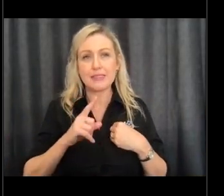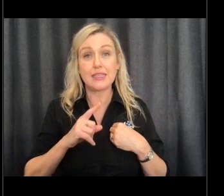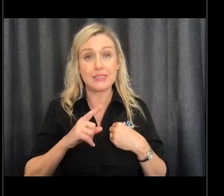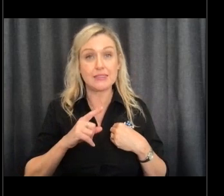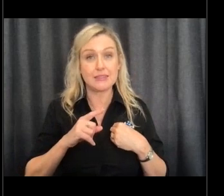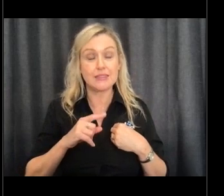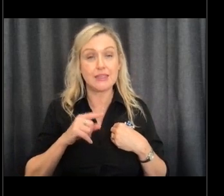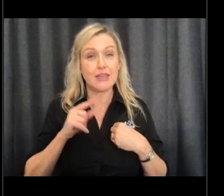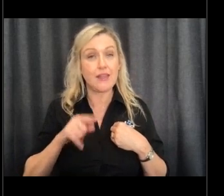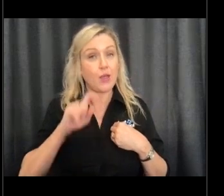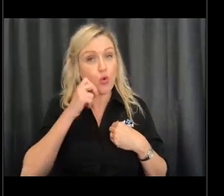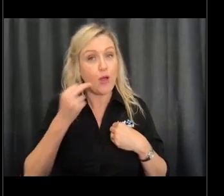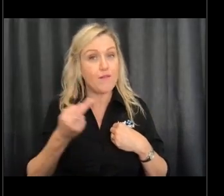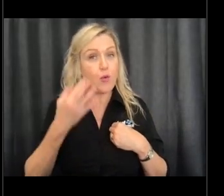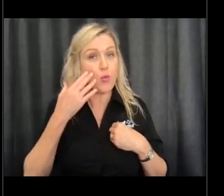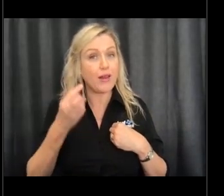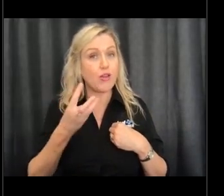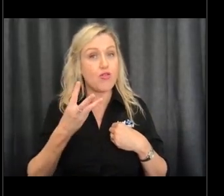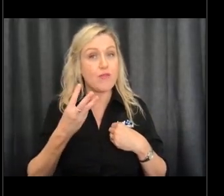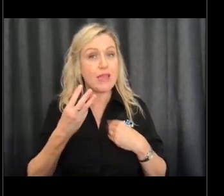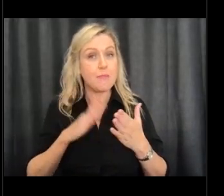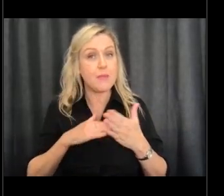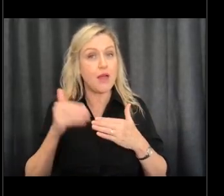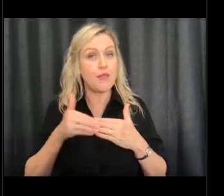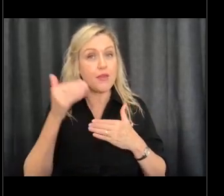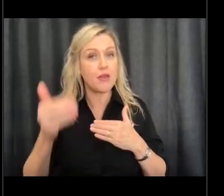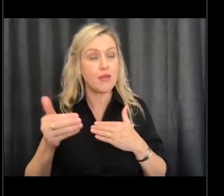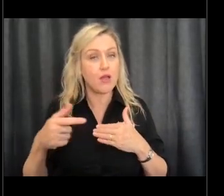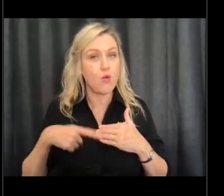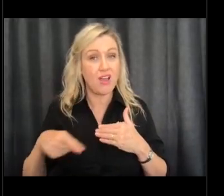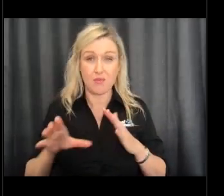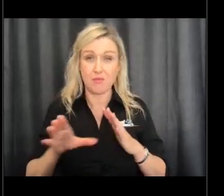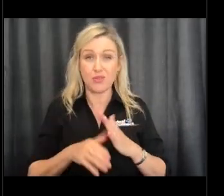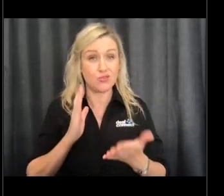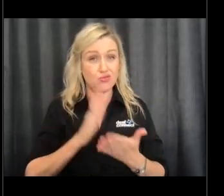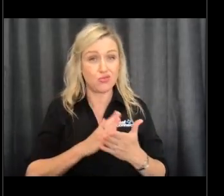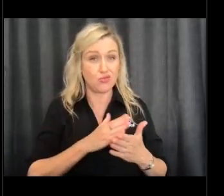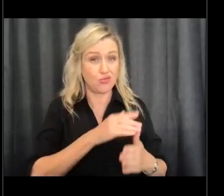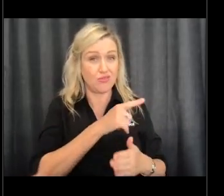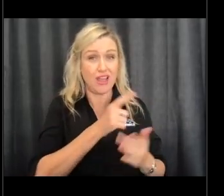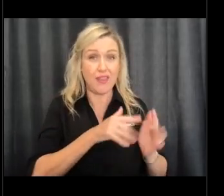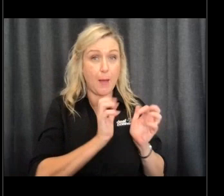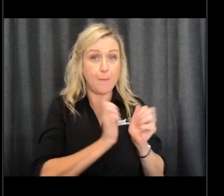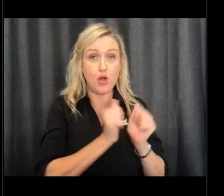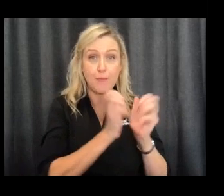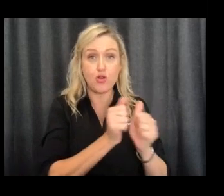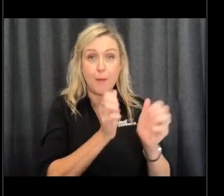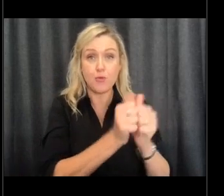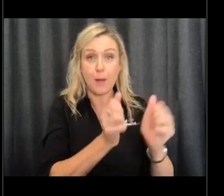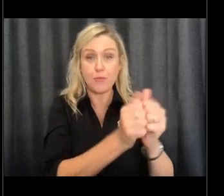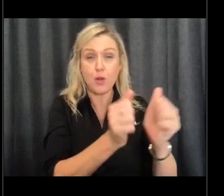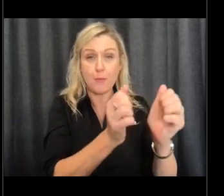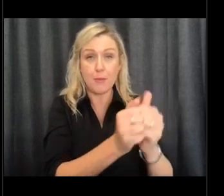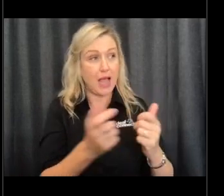three months is because that's when they're available because they're doing other jobs in those three months.